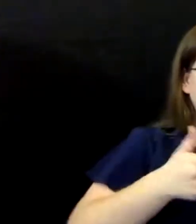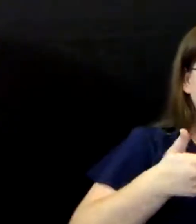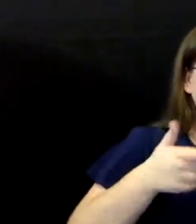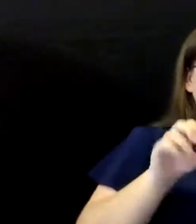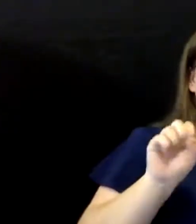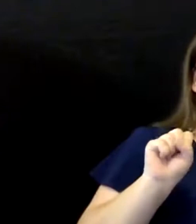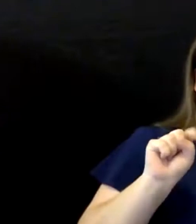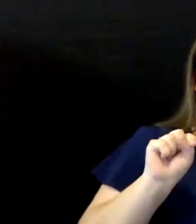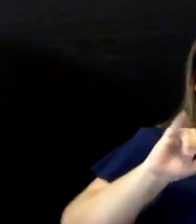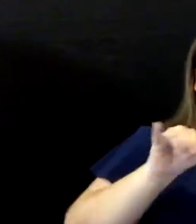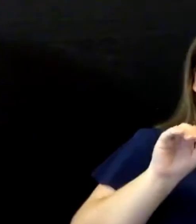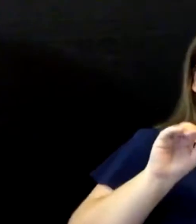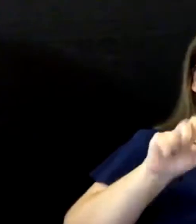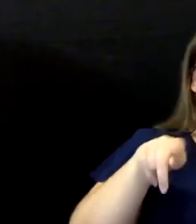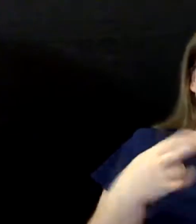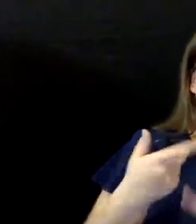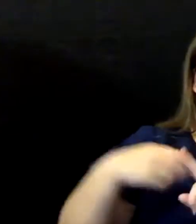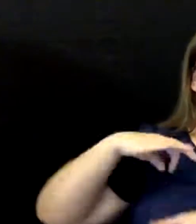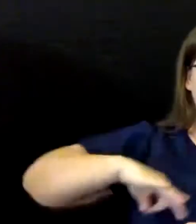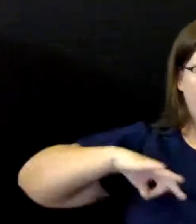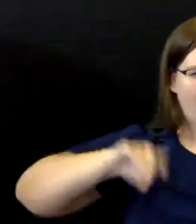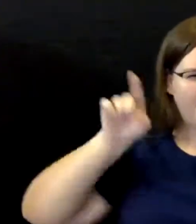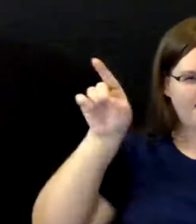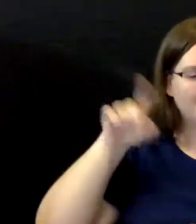College of Maine, a Master's of Business Administration degree from